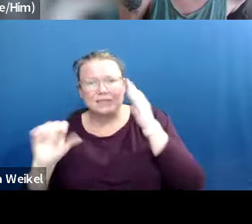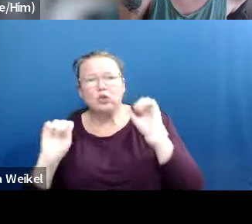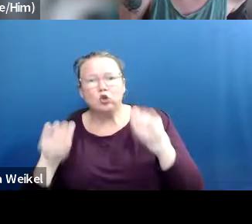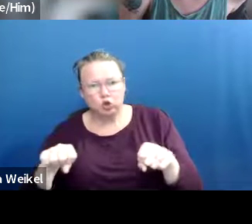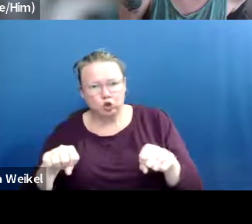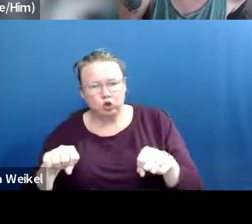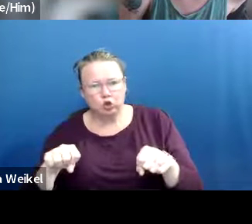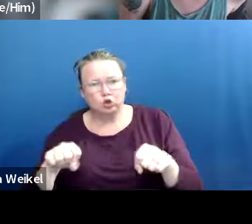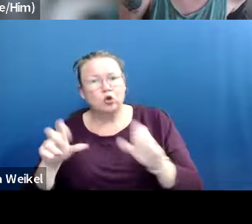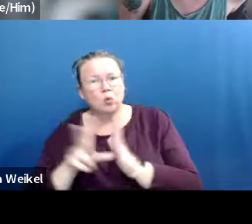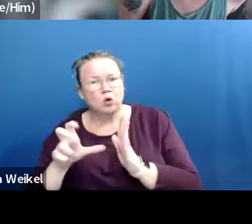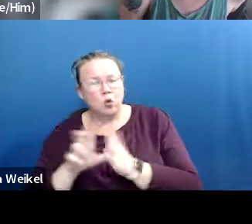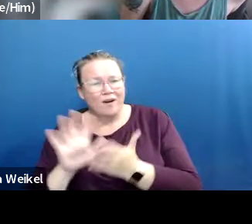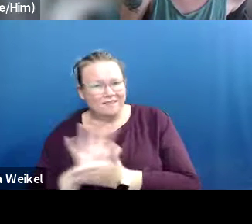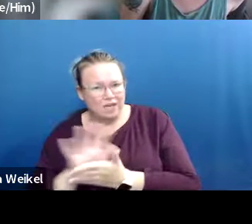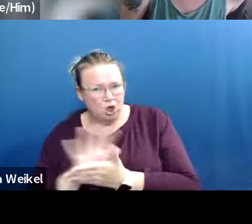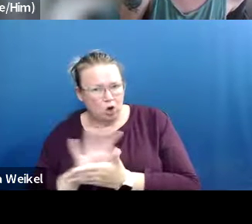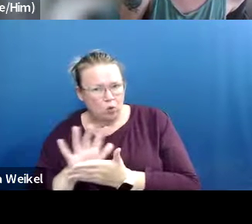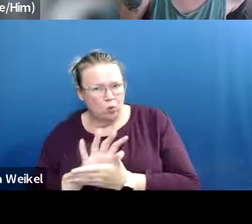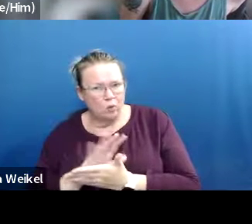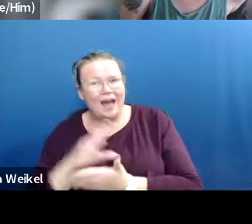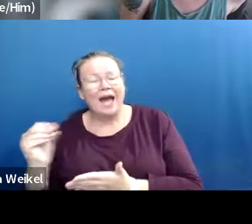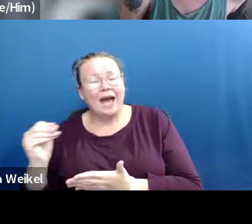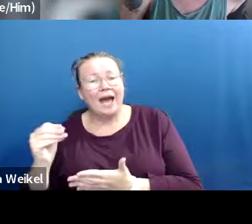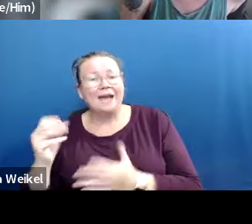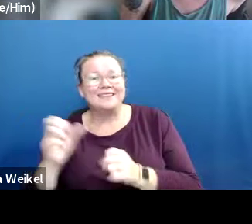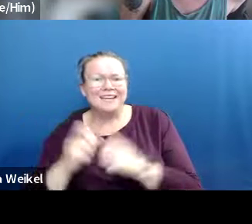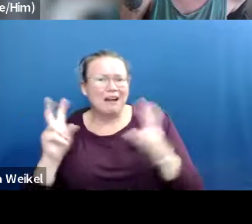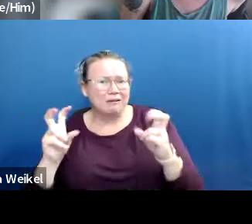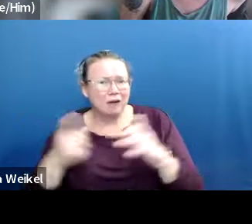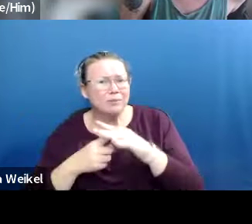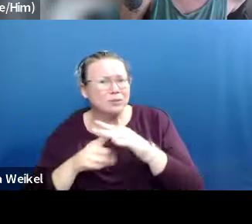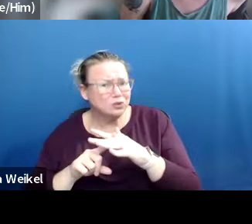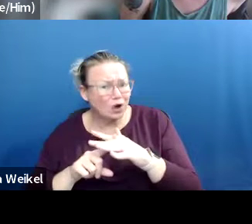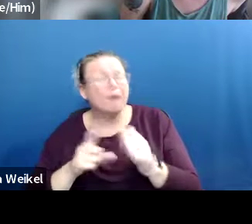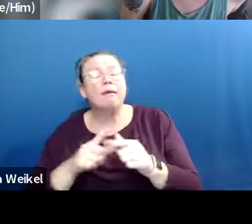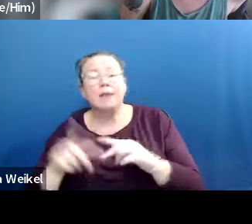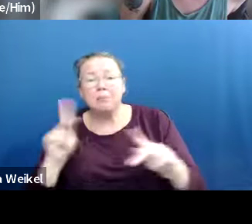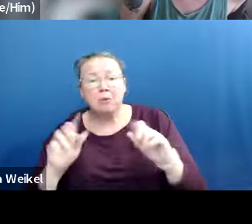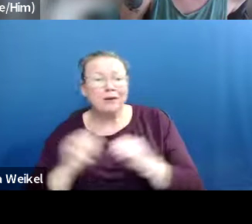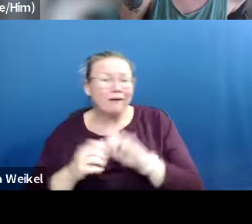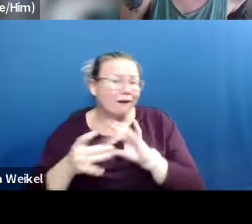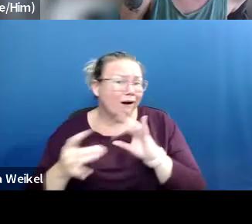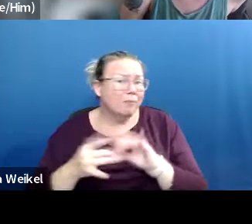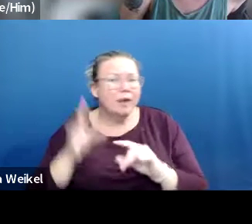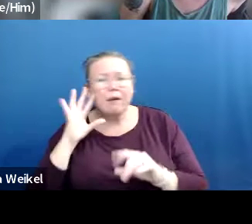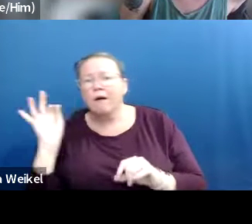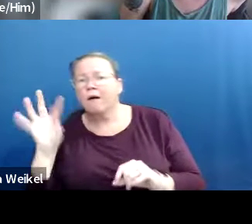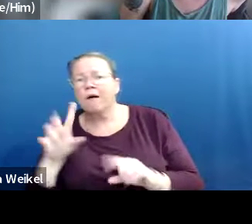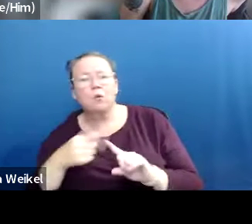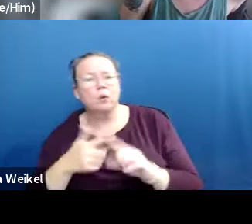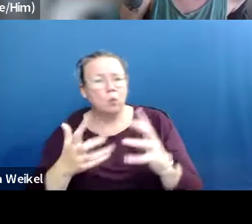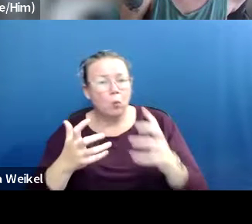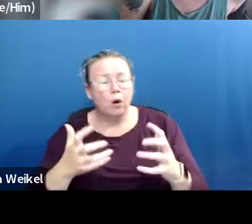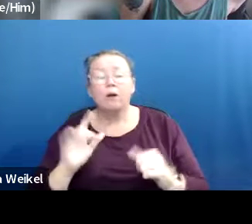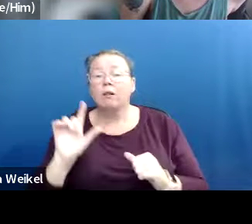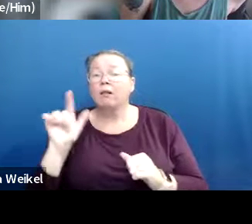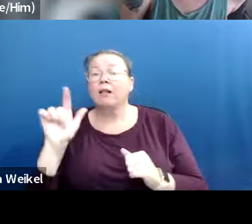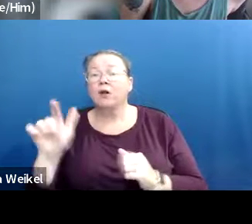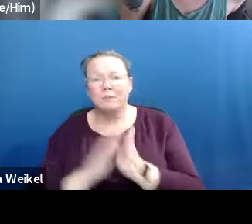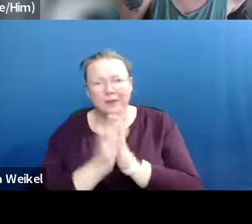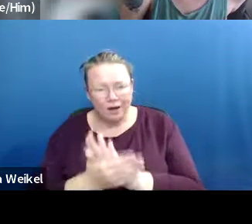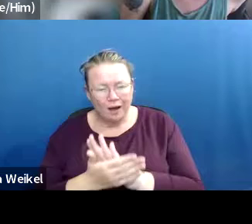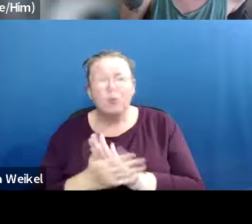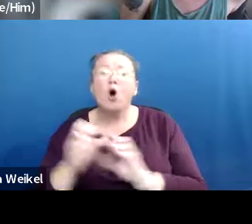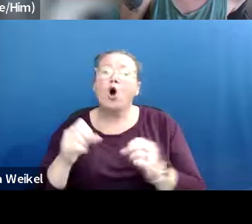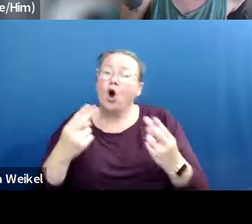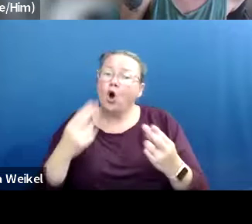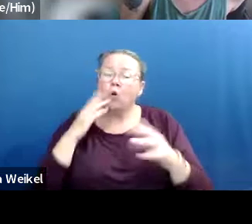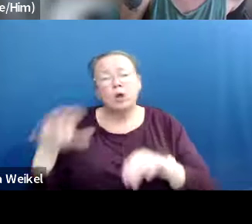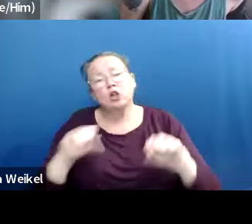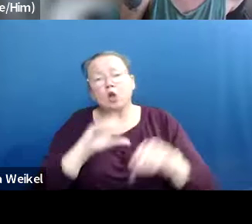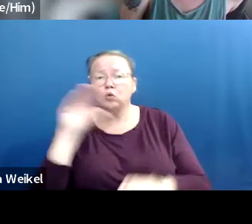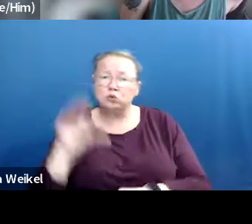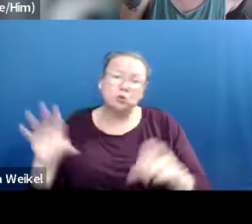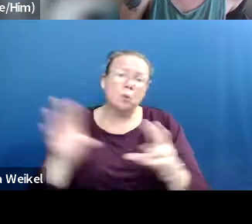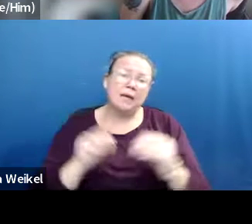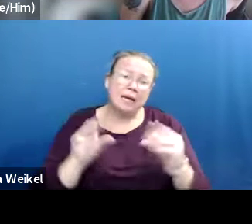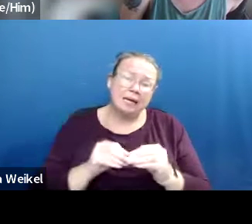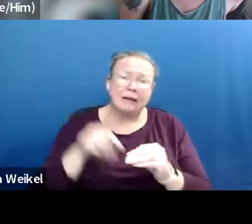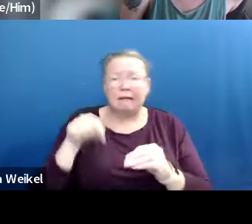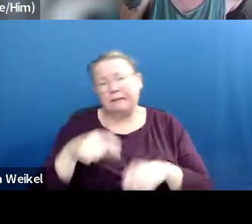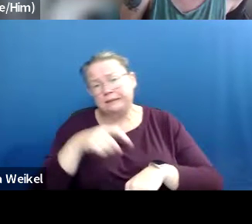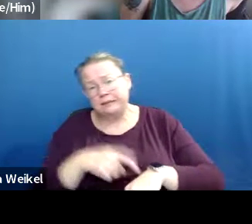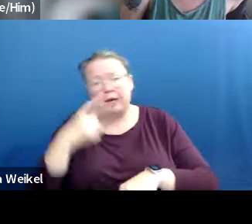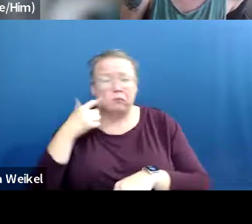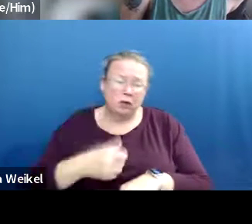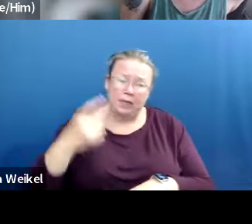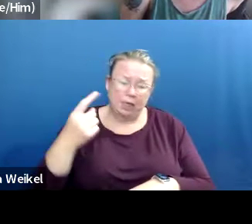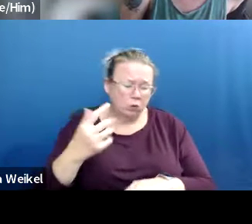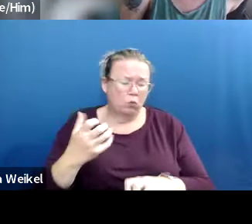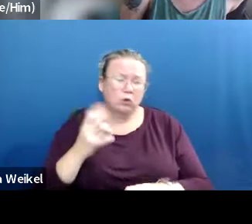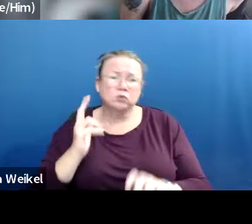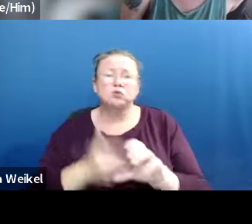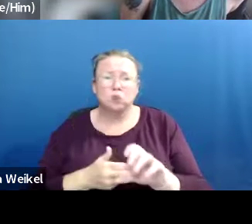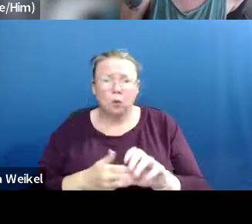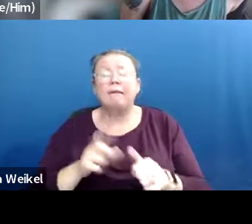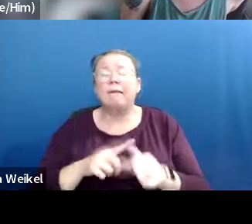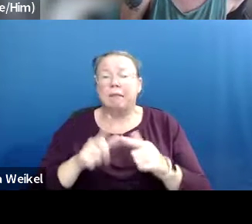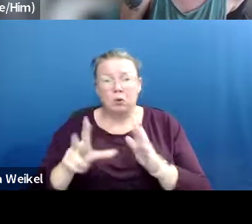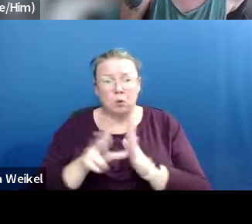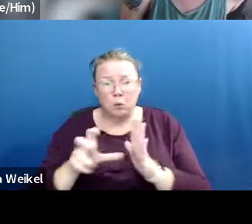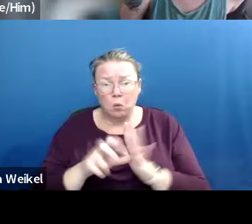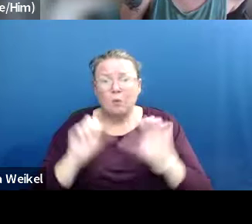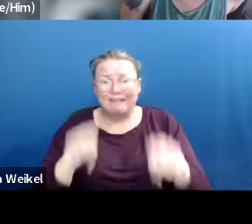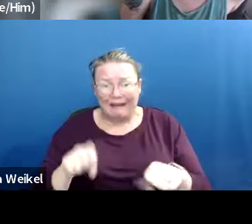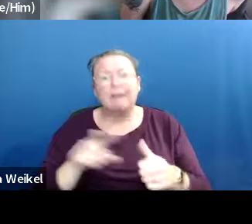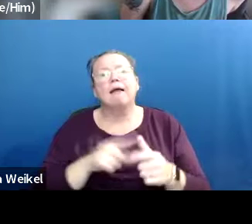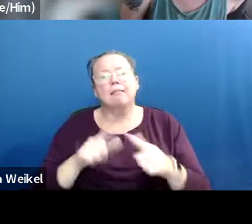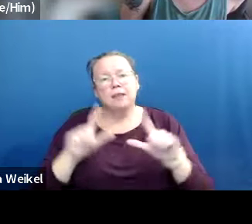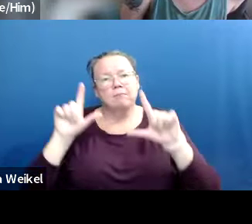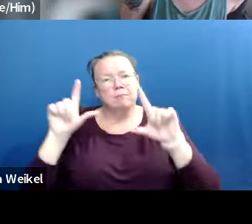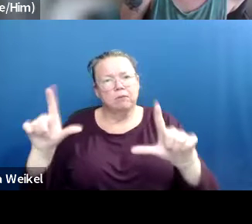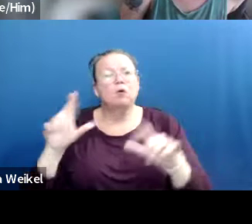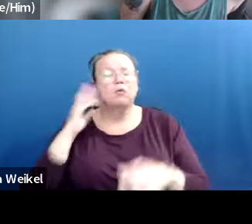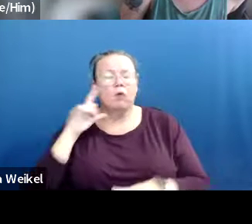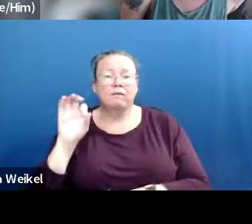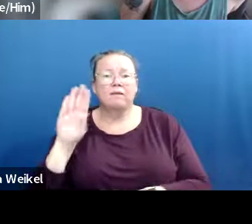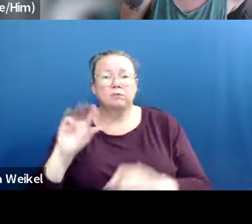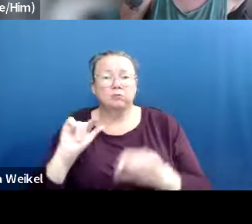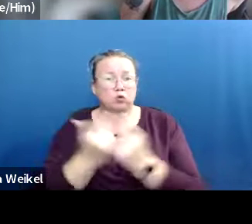Rosie Vazquez: record a video and sort of just get a topic started. And then people can comment, chime in when they need to. And then eventually it could be like, Oh, we're gonna host a Zoom Meeting at this time for anybody who would like to join it, and then you could record it and then post it to the Facebook group, or something.